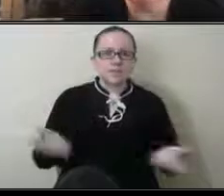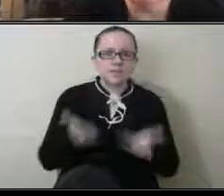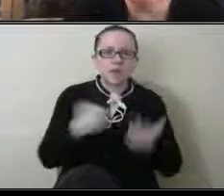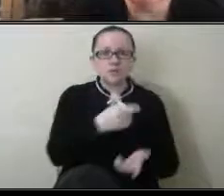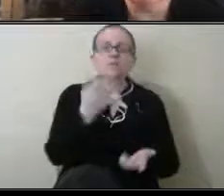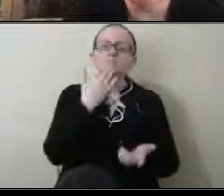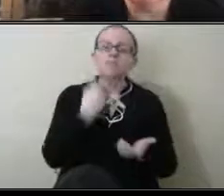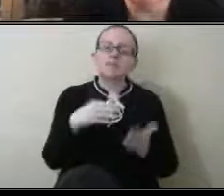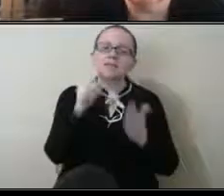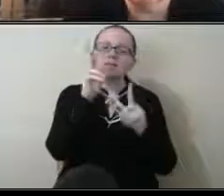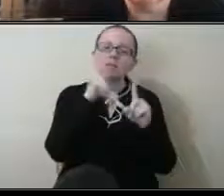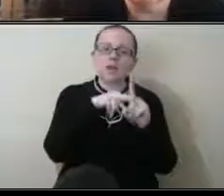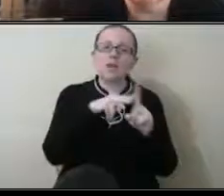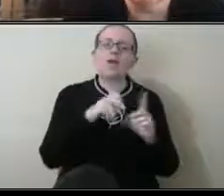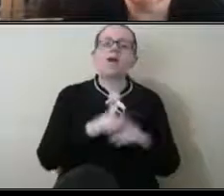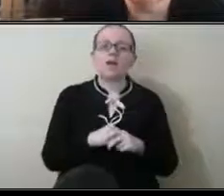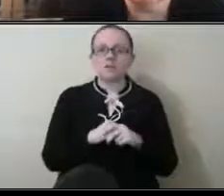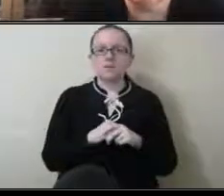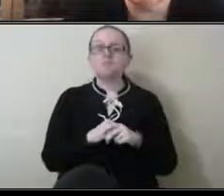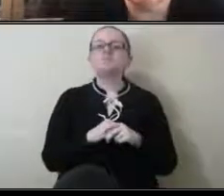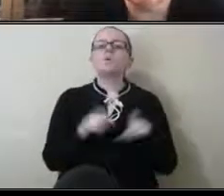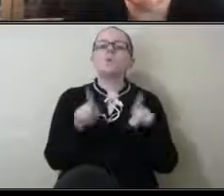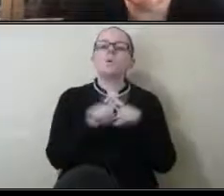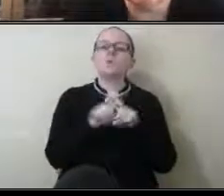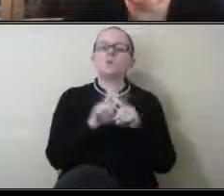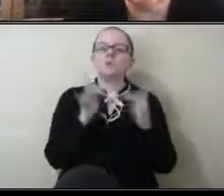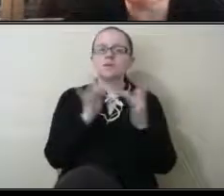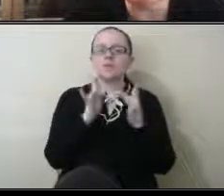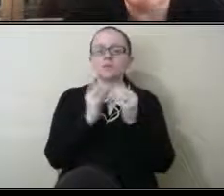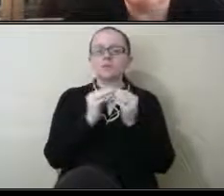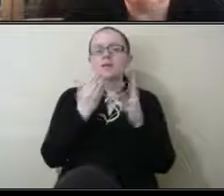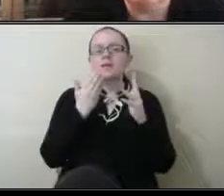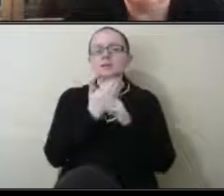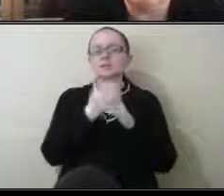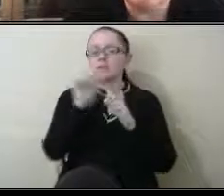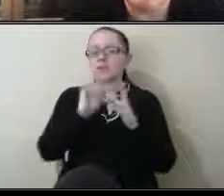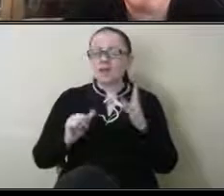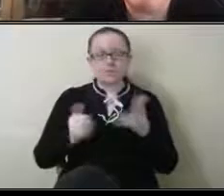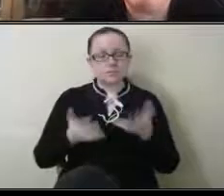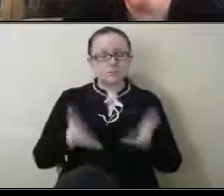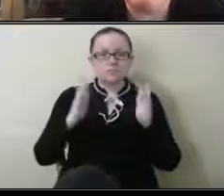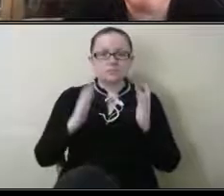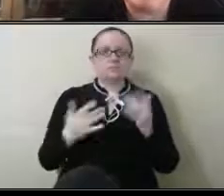and uh also to connect with accessible arts feel free to reach out jump online send us